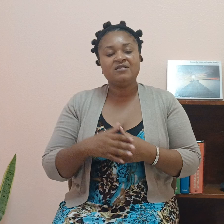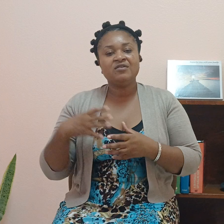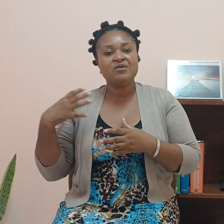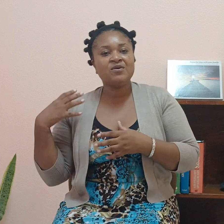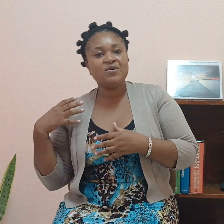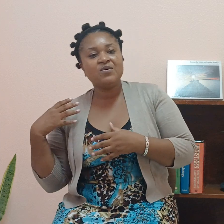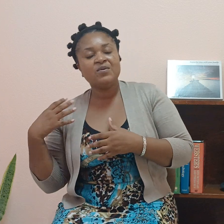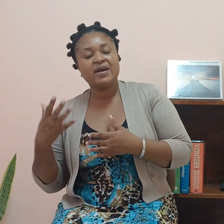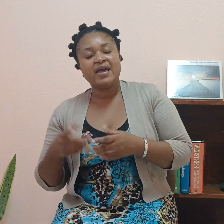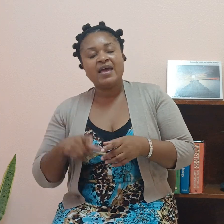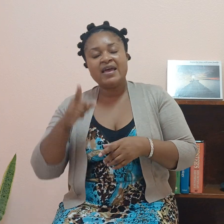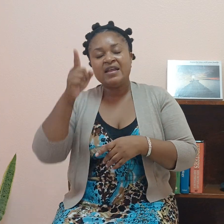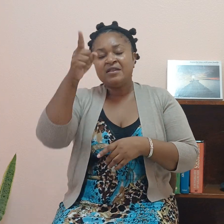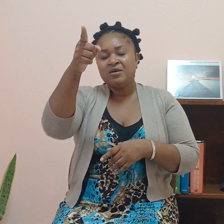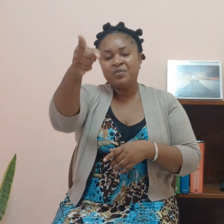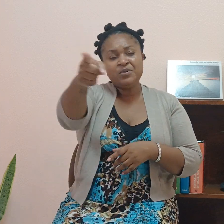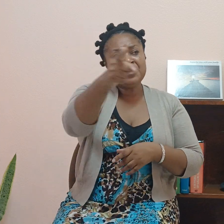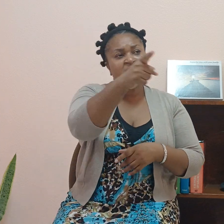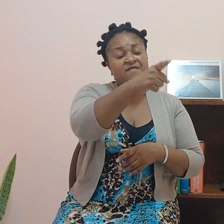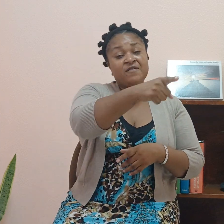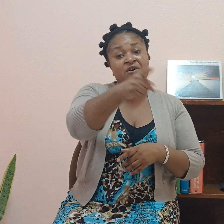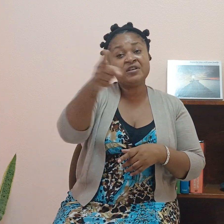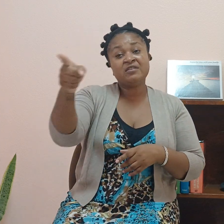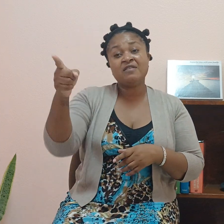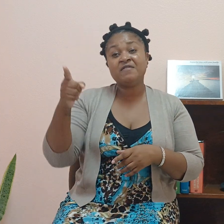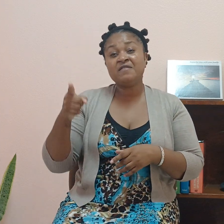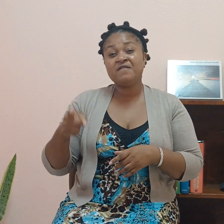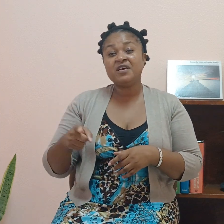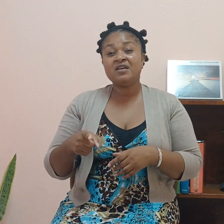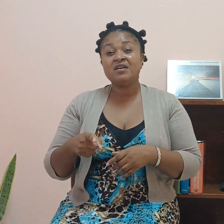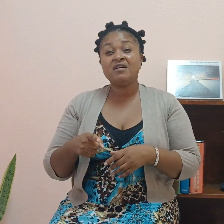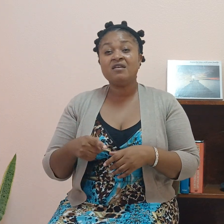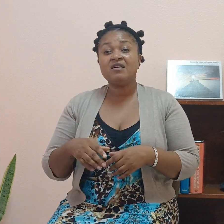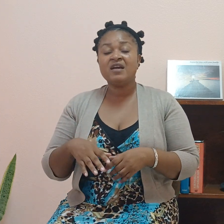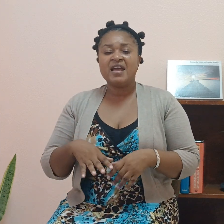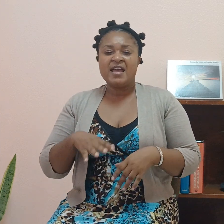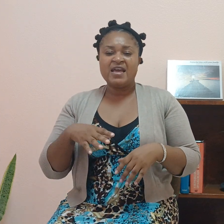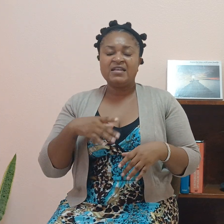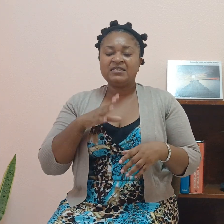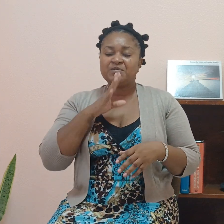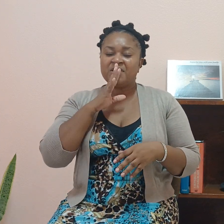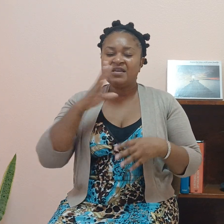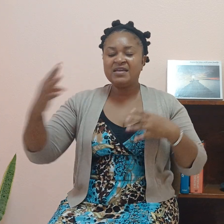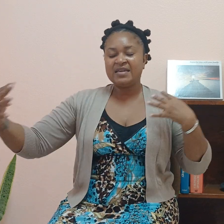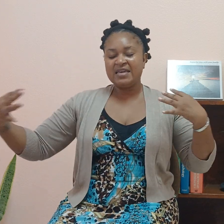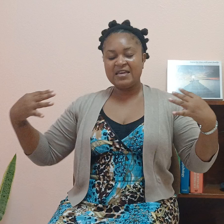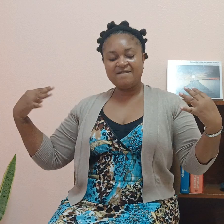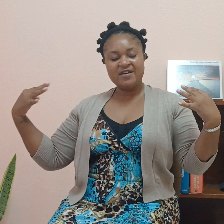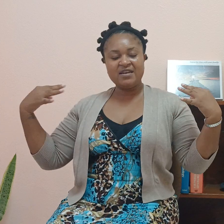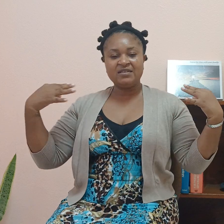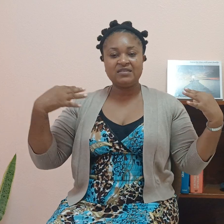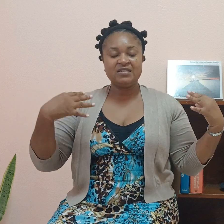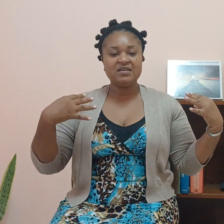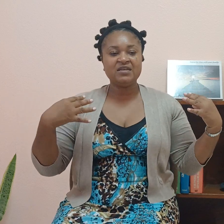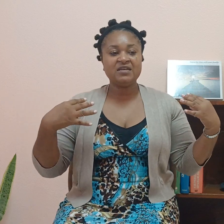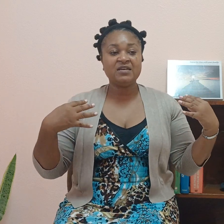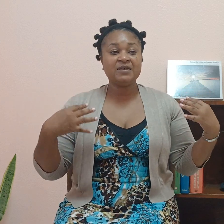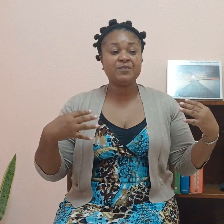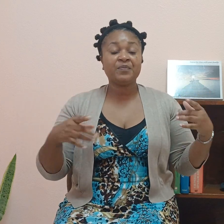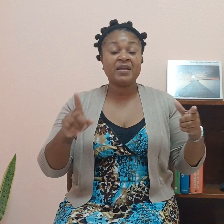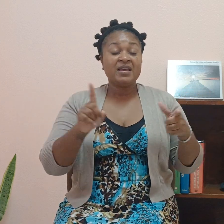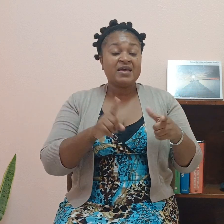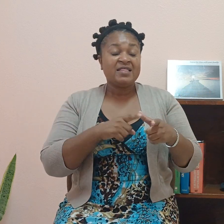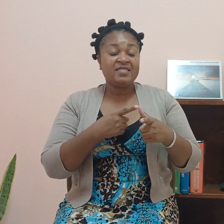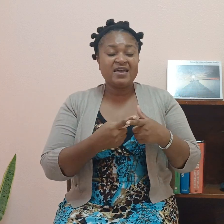the yoke, the putting forth of the finger, and speaking vanity;